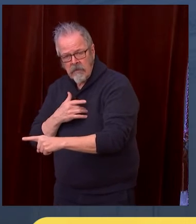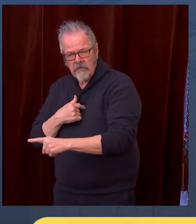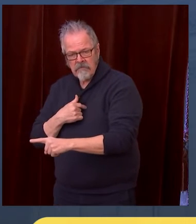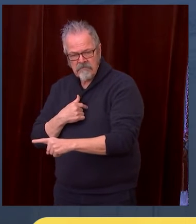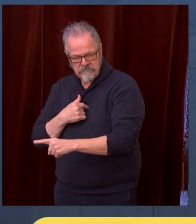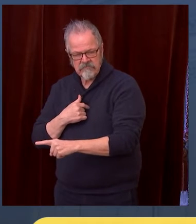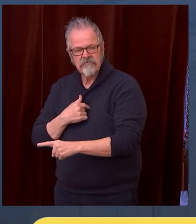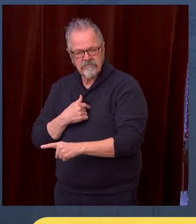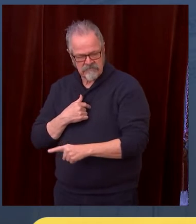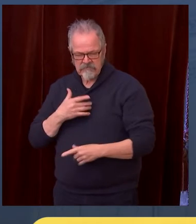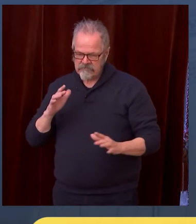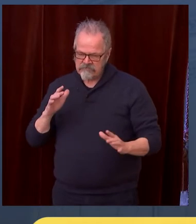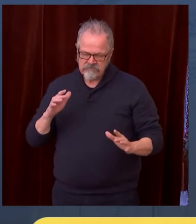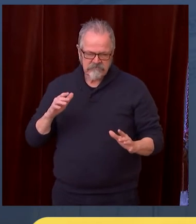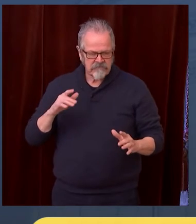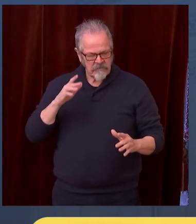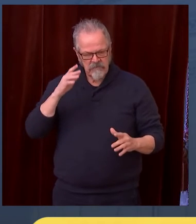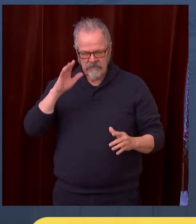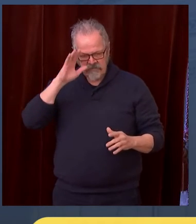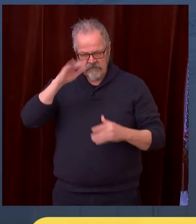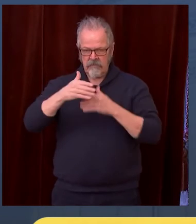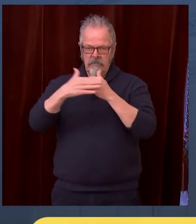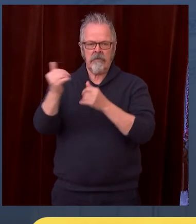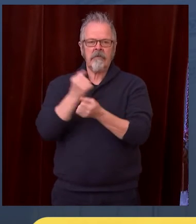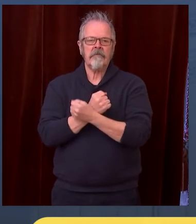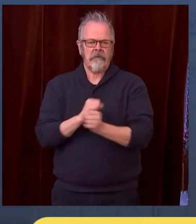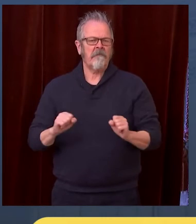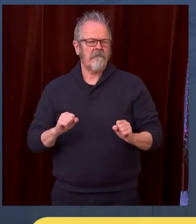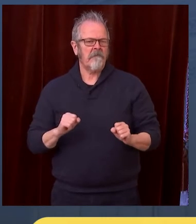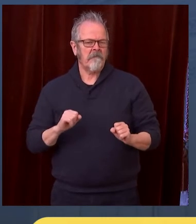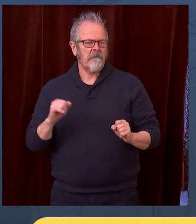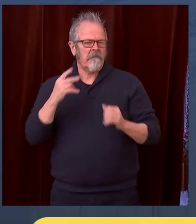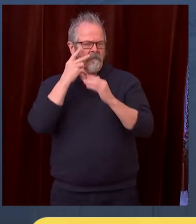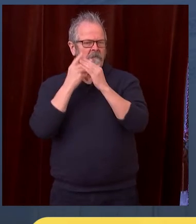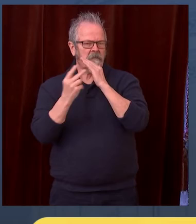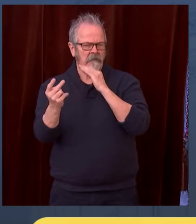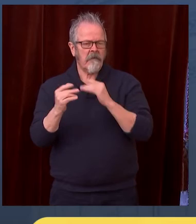sense measures that we know have worked, including masking.